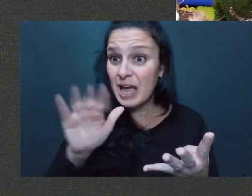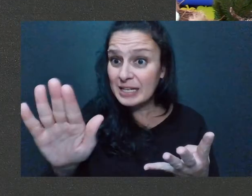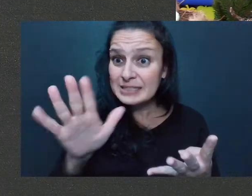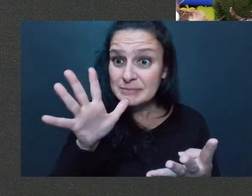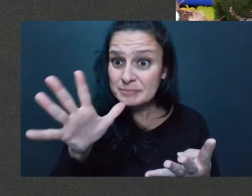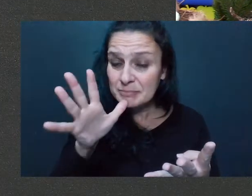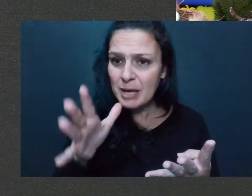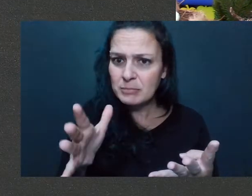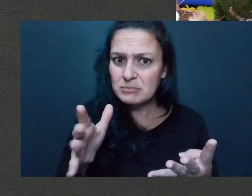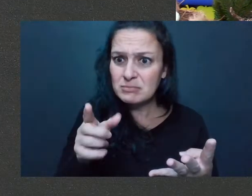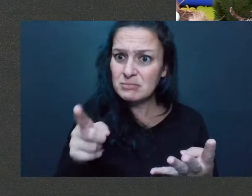Did he have a mother?